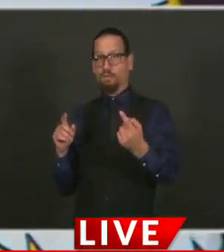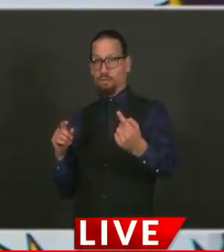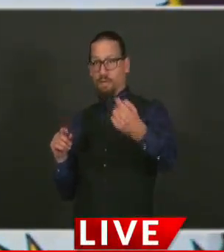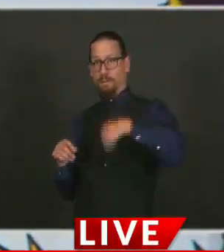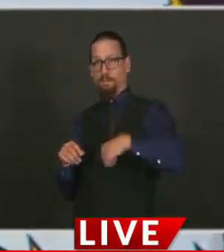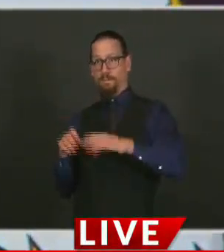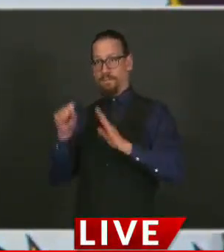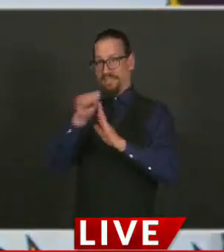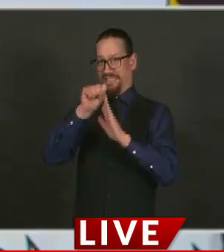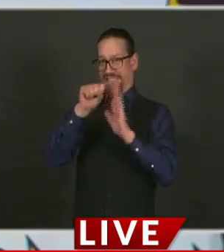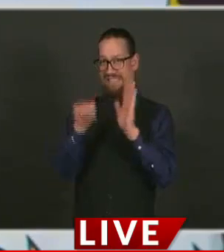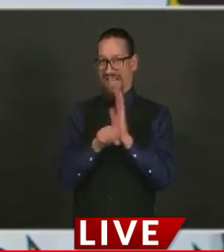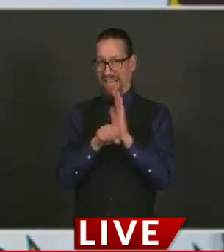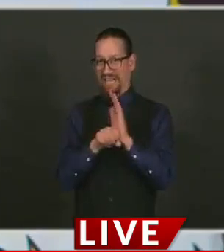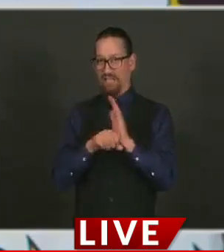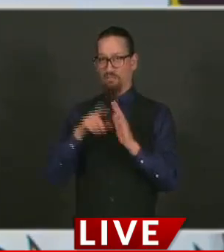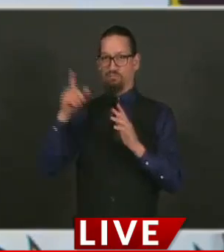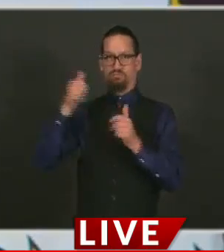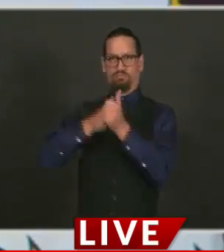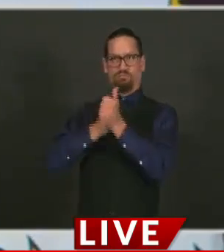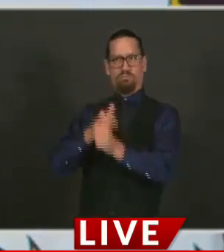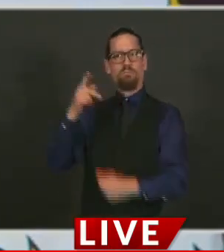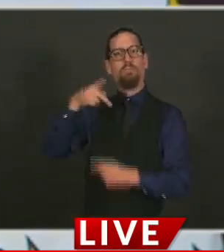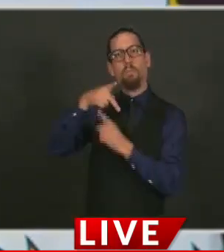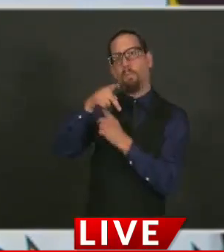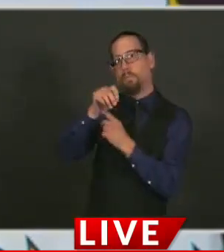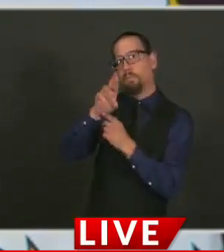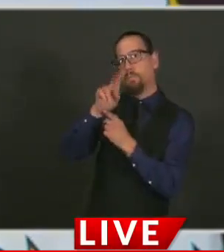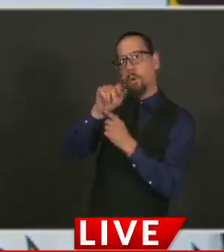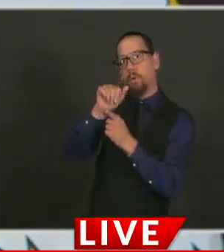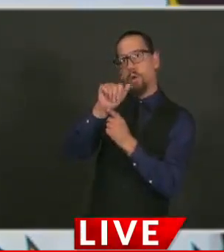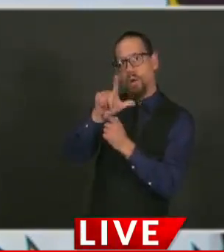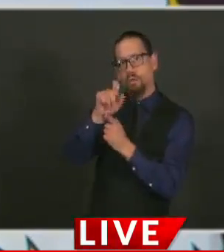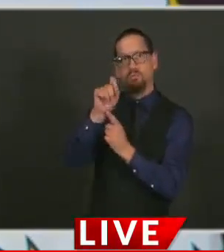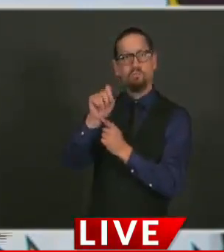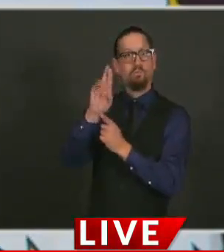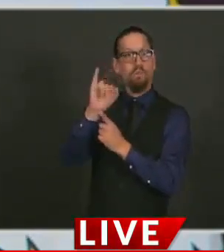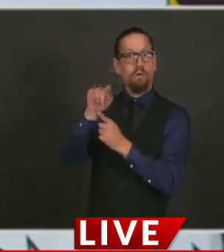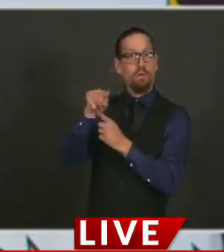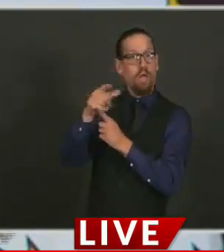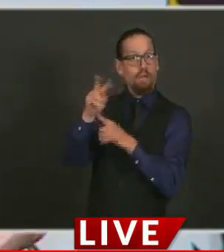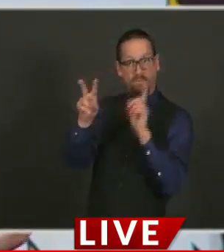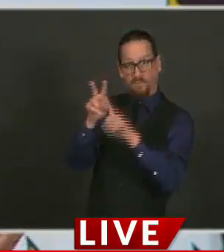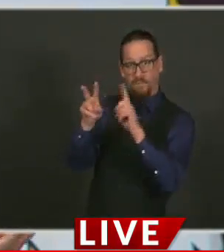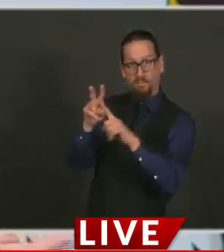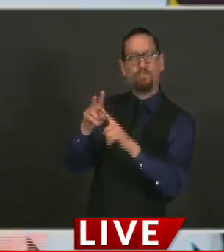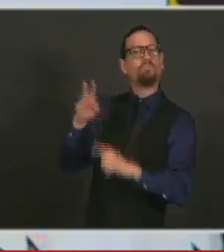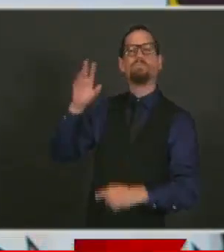ARE NOT SICK , INSURANCE WILL NOT COVER IT. IF YOU COME TO THE STATE-RUN